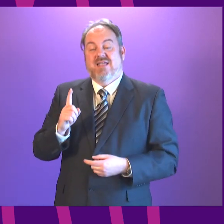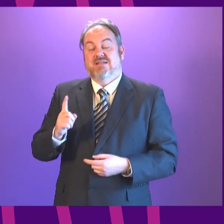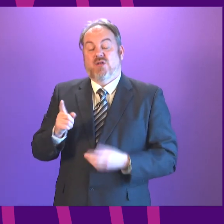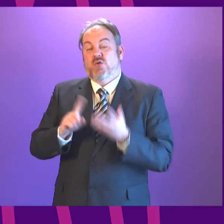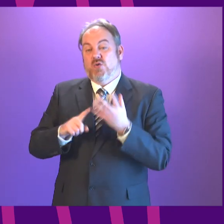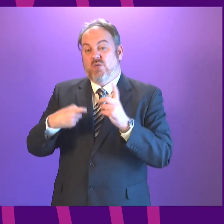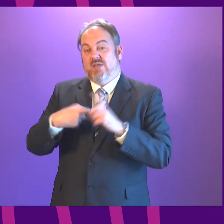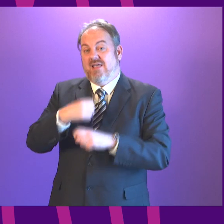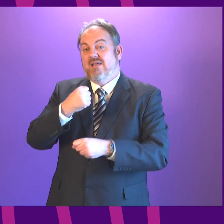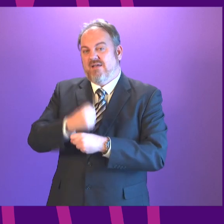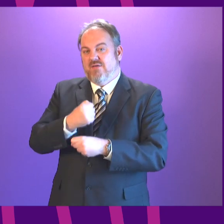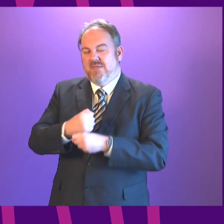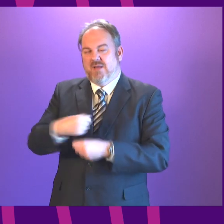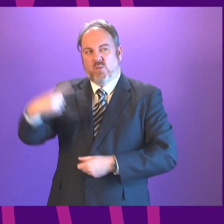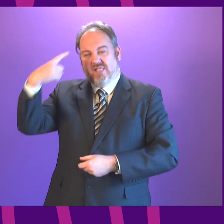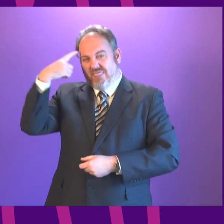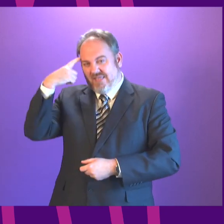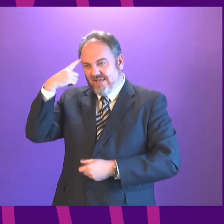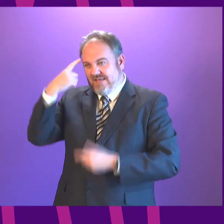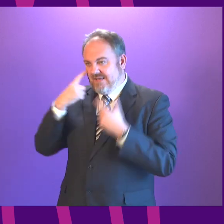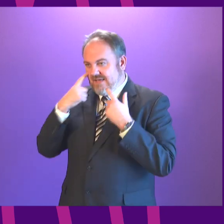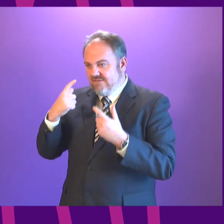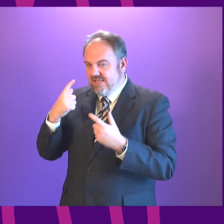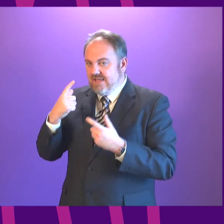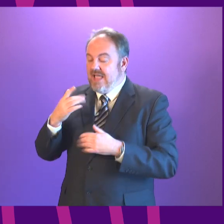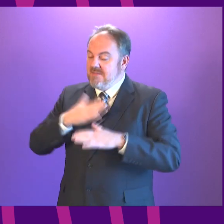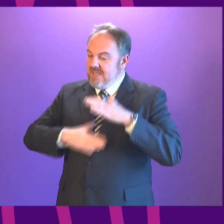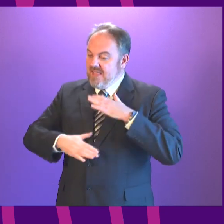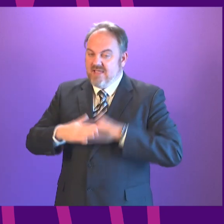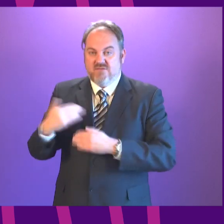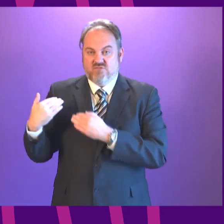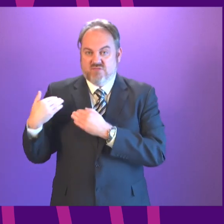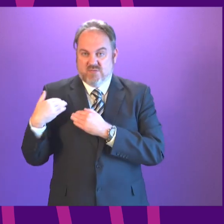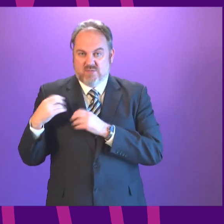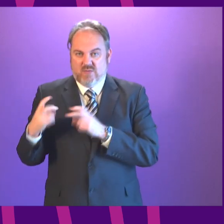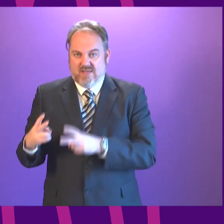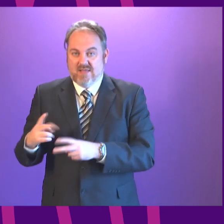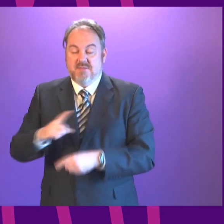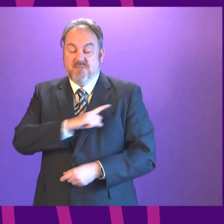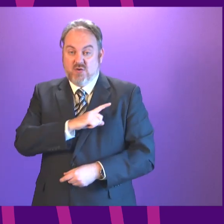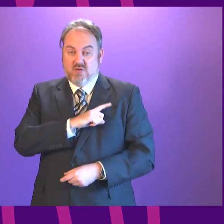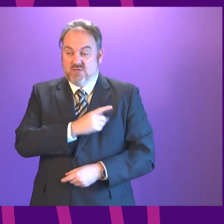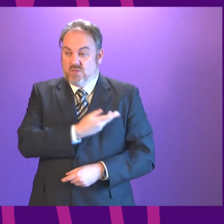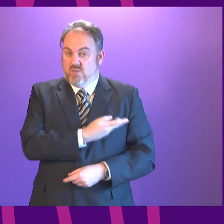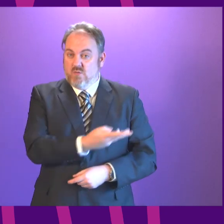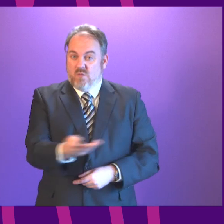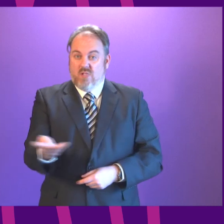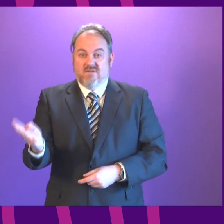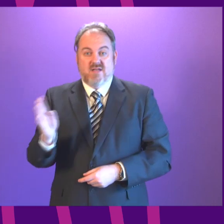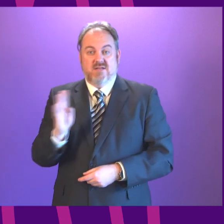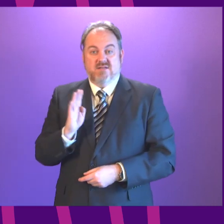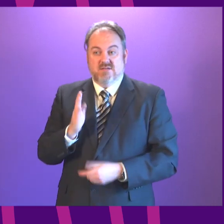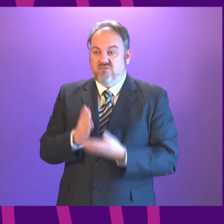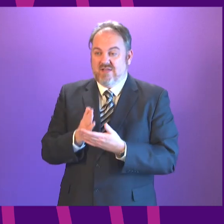it will think again and act responsibly. Businesses and citizens need, preferably, a deal now—everybody